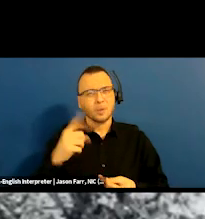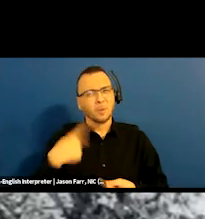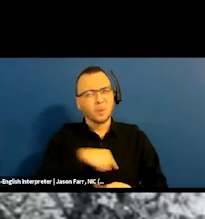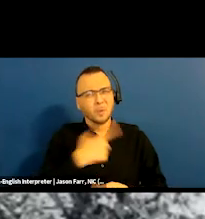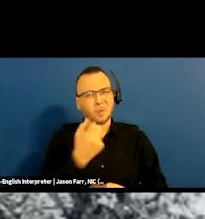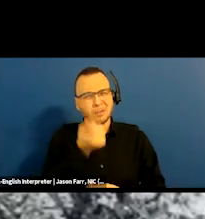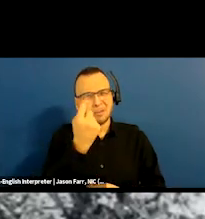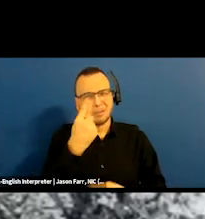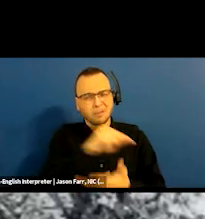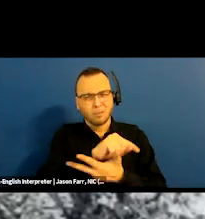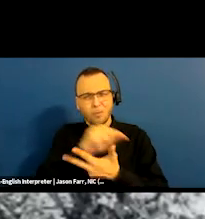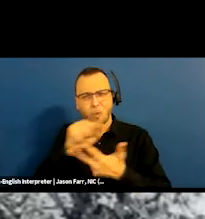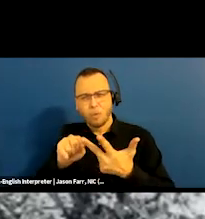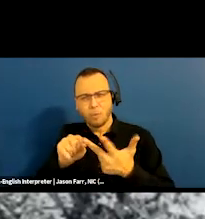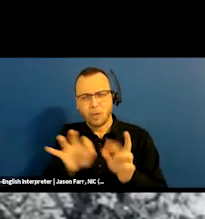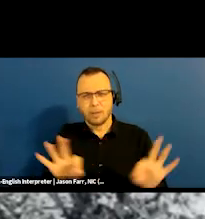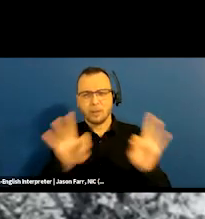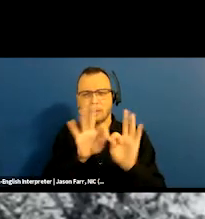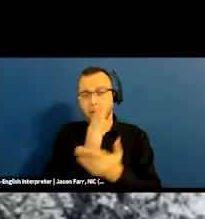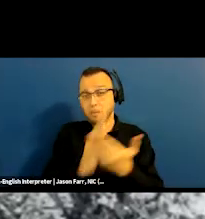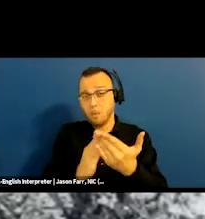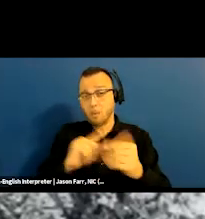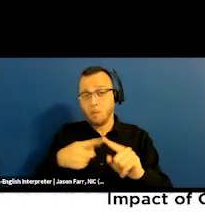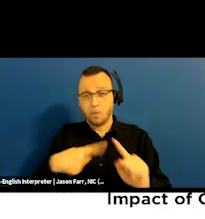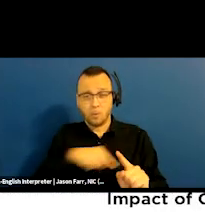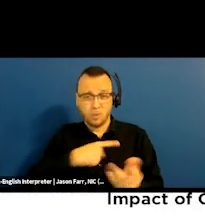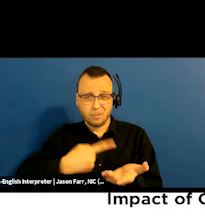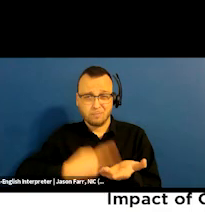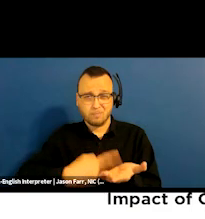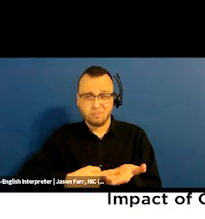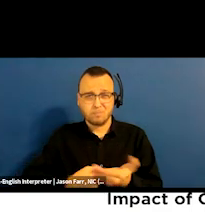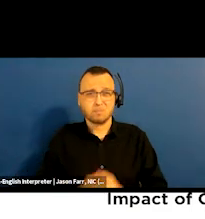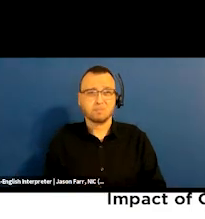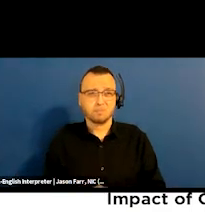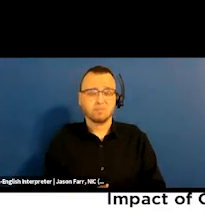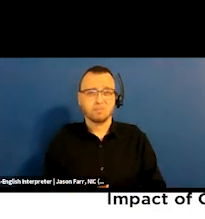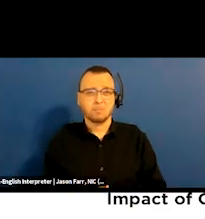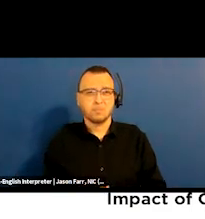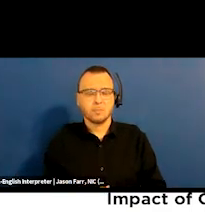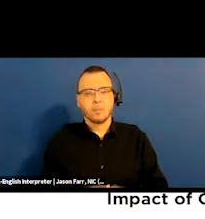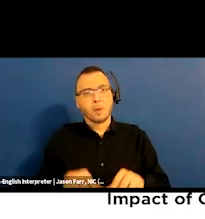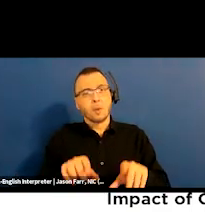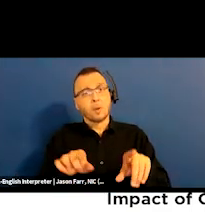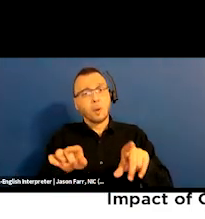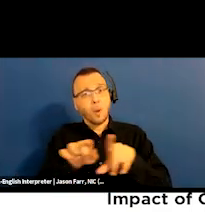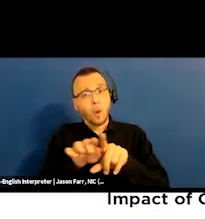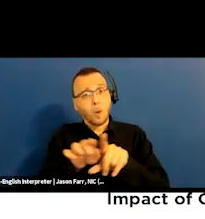And that has lasting effects on the individual's functioning, their mental, physical, social, emotional,